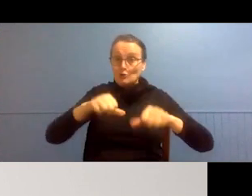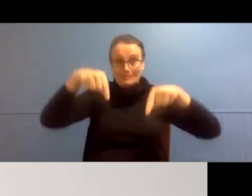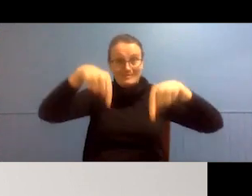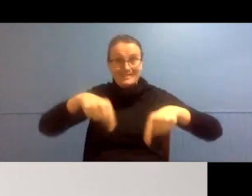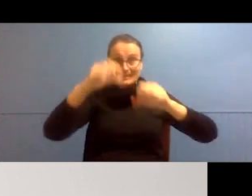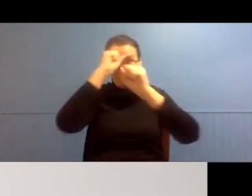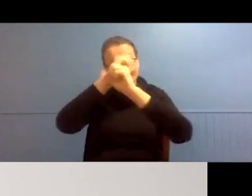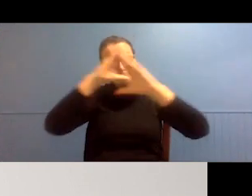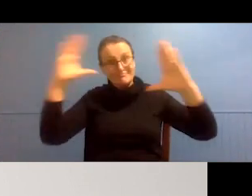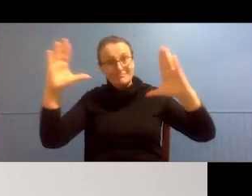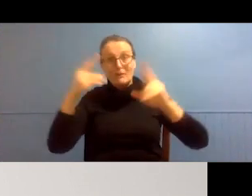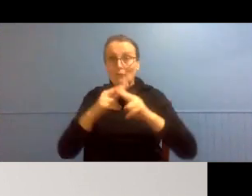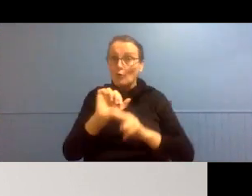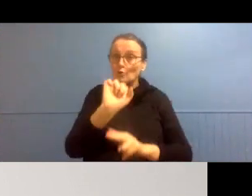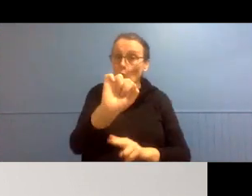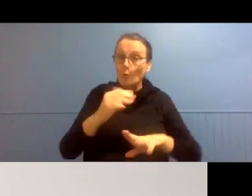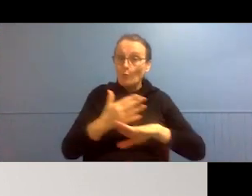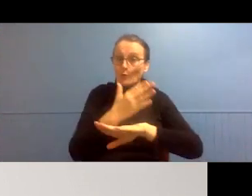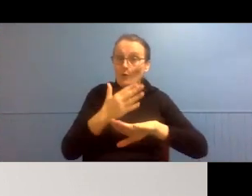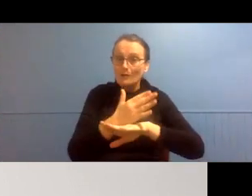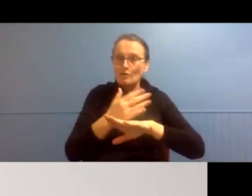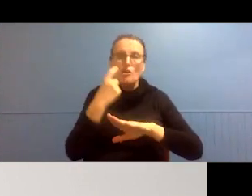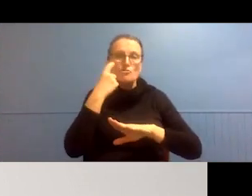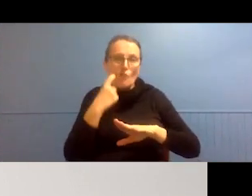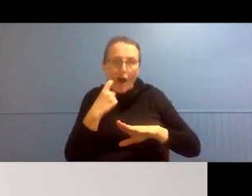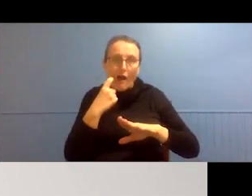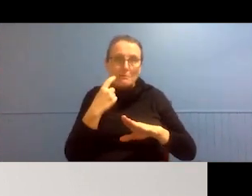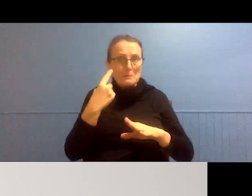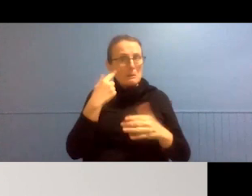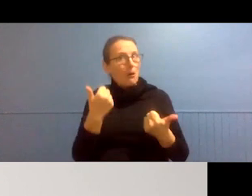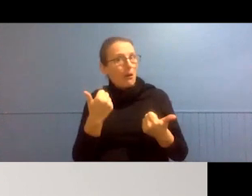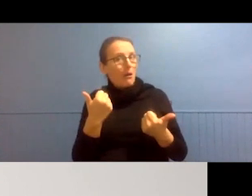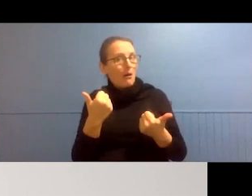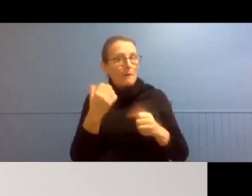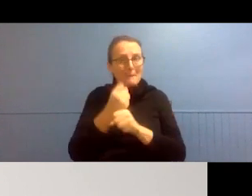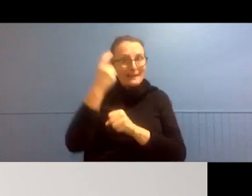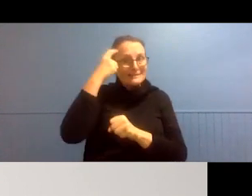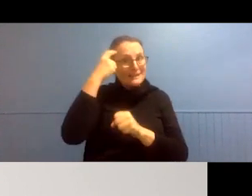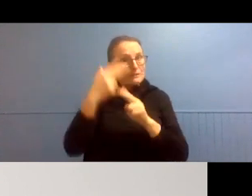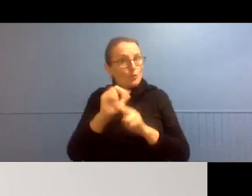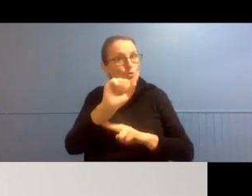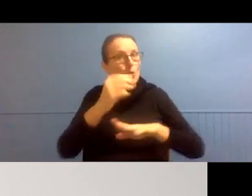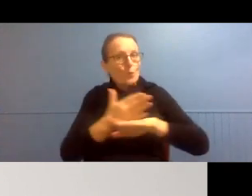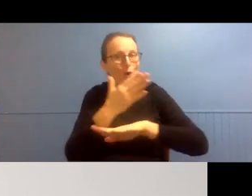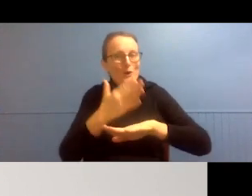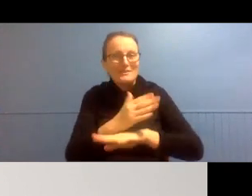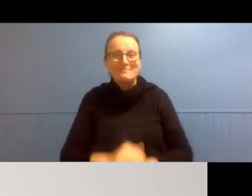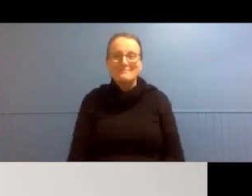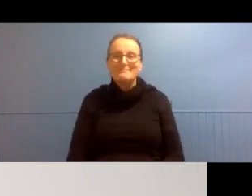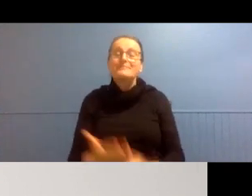Take it, try it on, see if it makes sense to the world in which you work. Thank you so much for your time.